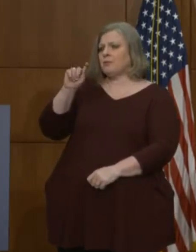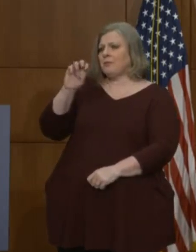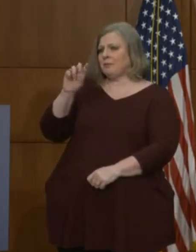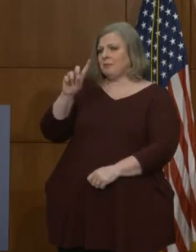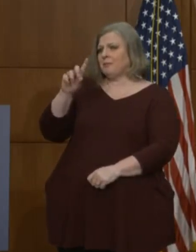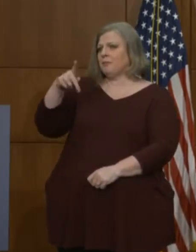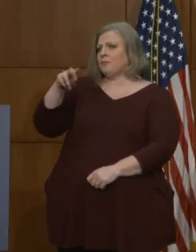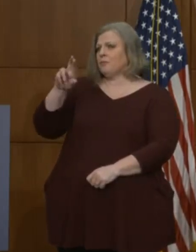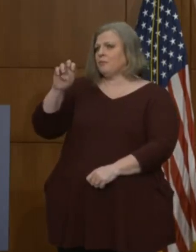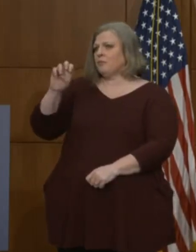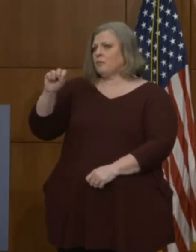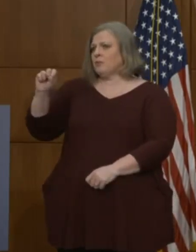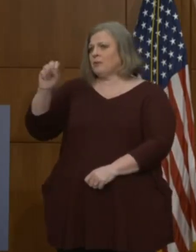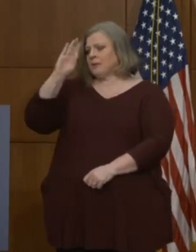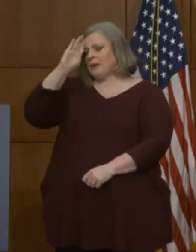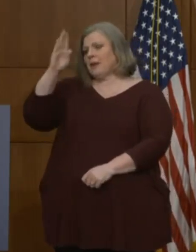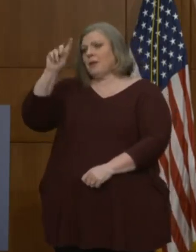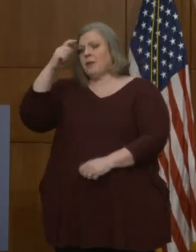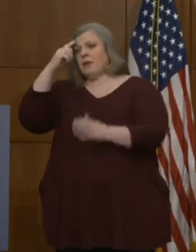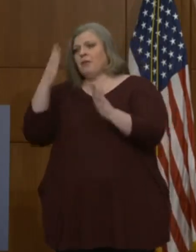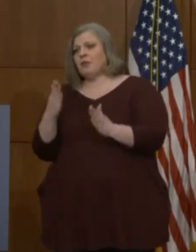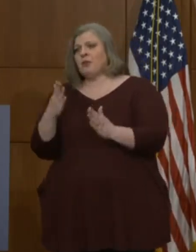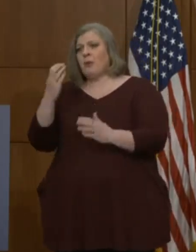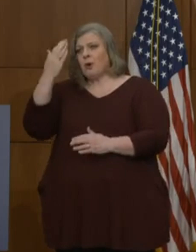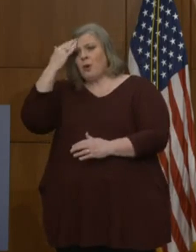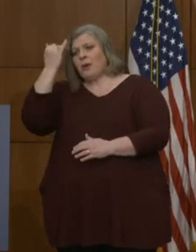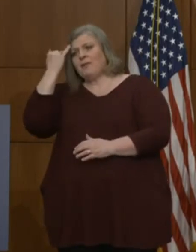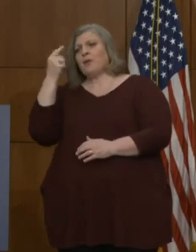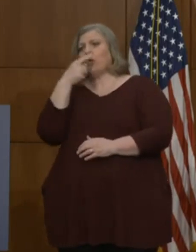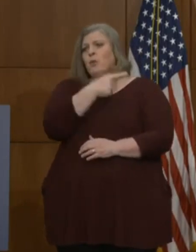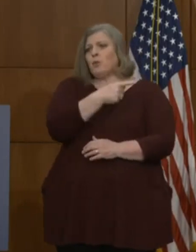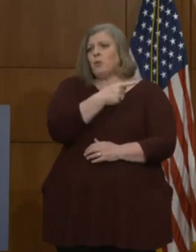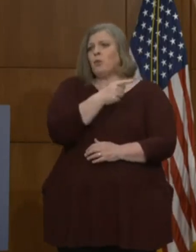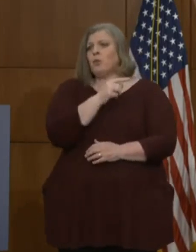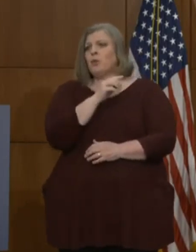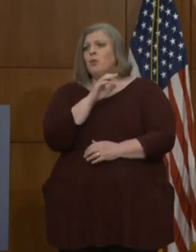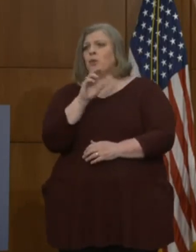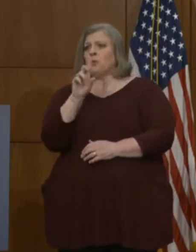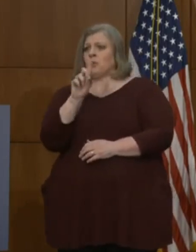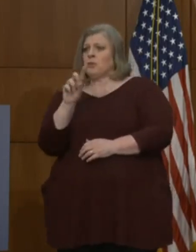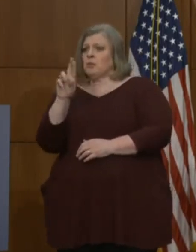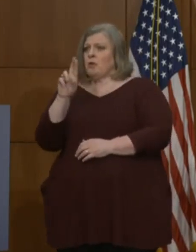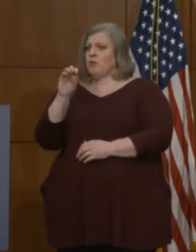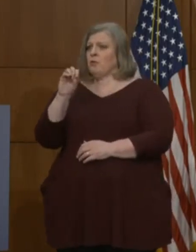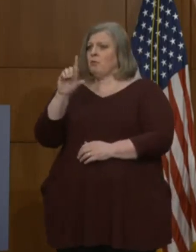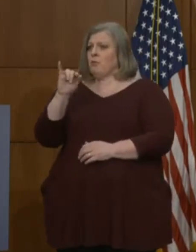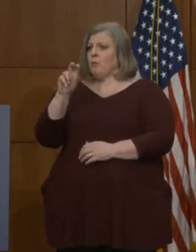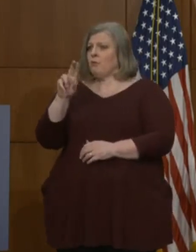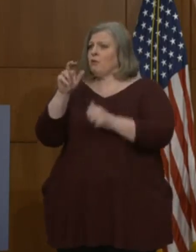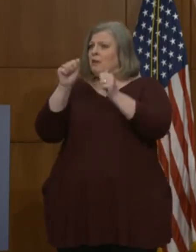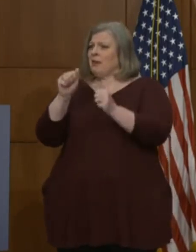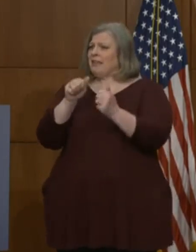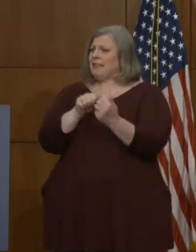THANKS. ARTICLE FOR PROGRESS. HELLO GOVERNOR. I WANTED TO SEE HELLO GOVERNOR. I WANTED TO SEE IF YOU ARE DR OLIVER SPEND MORE IF YOU ARE DR OLIVER SPEND MORE TIME INTERACTING LABS FORTY ONE